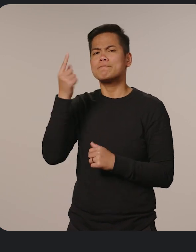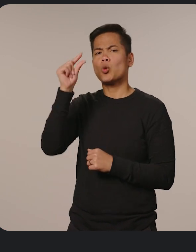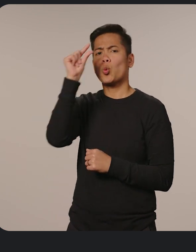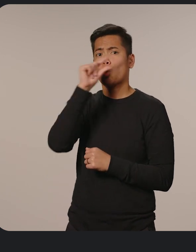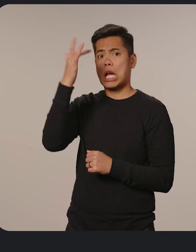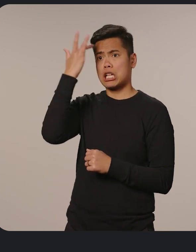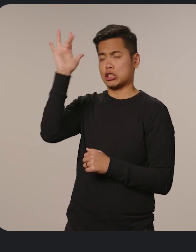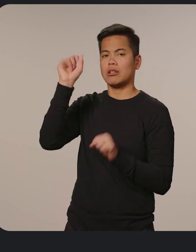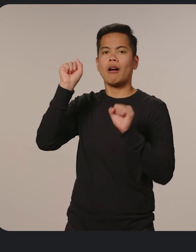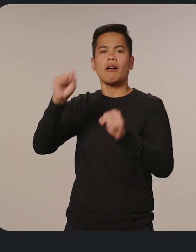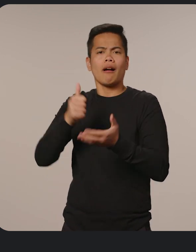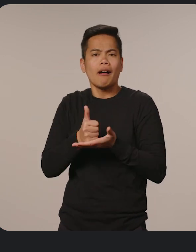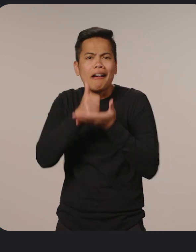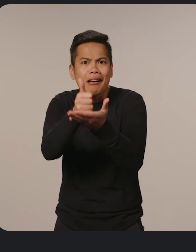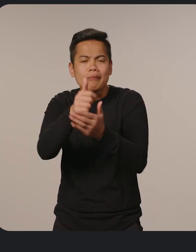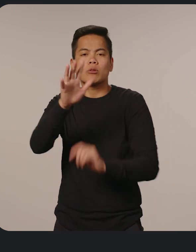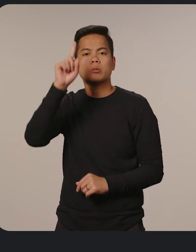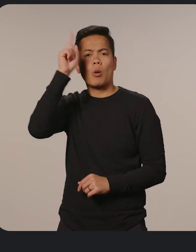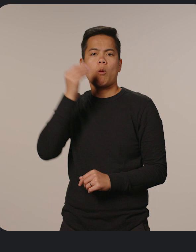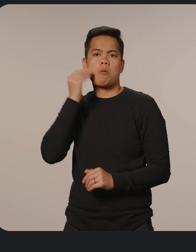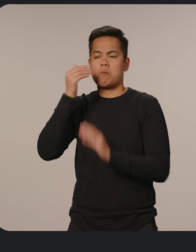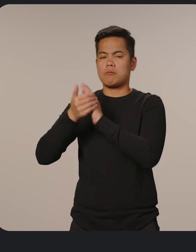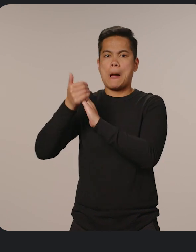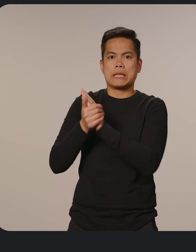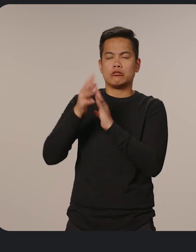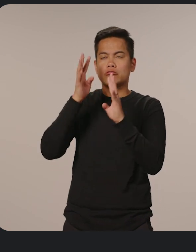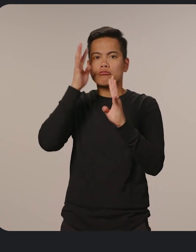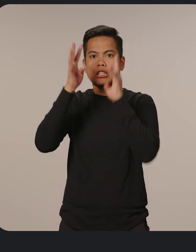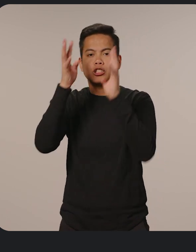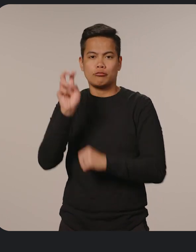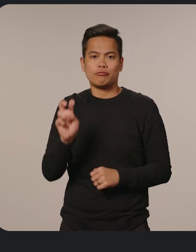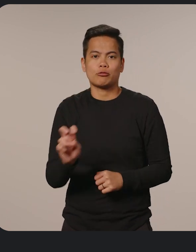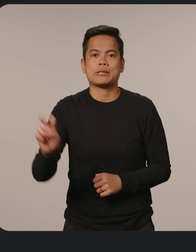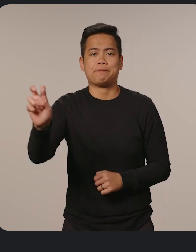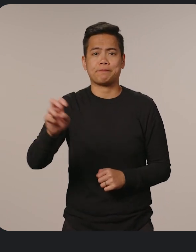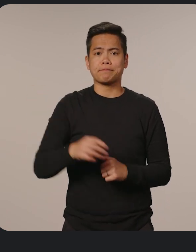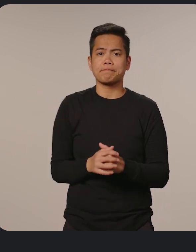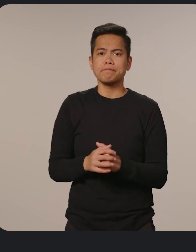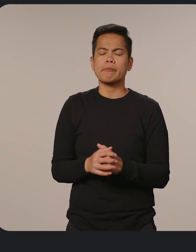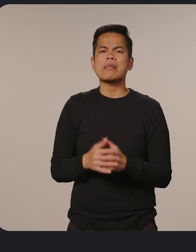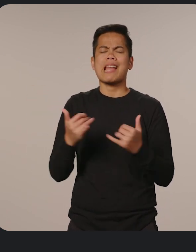Let's use the same peace-of-mind automation example we referenced earlier.